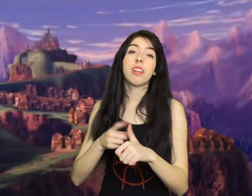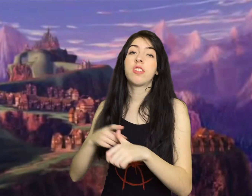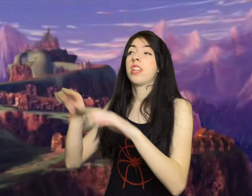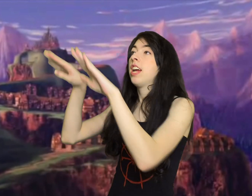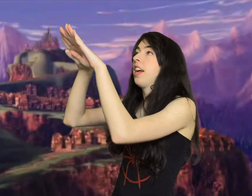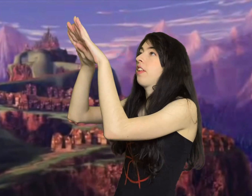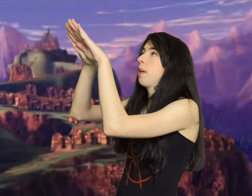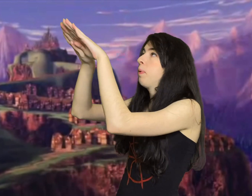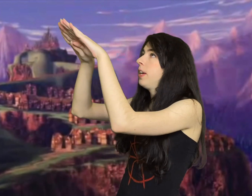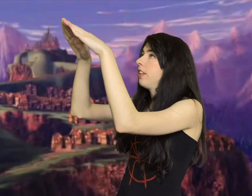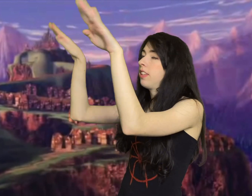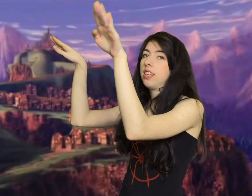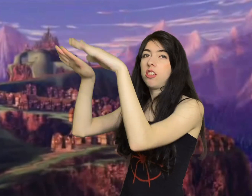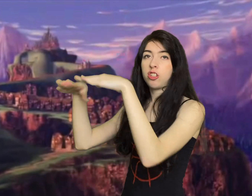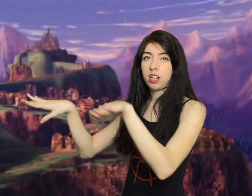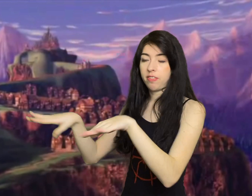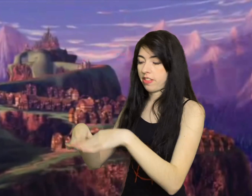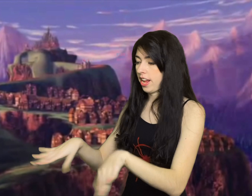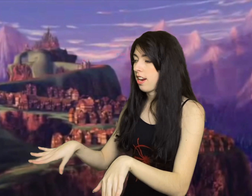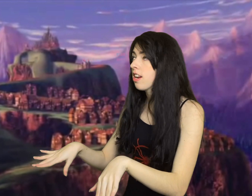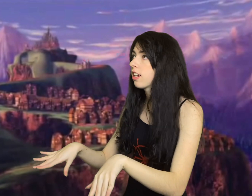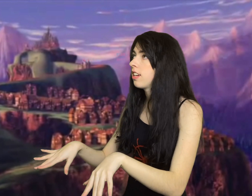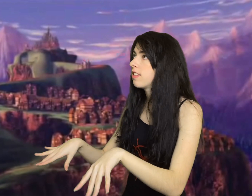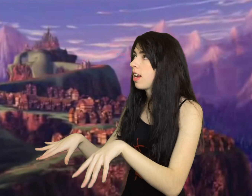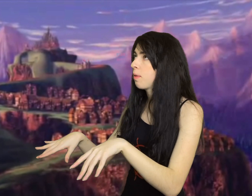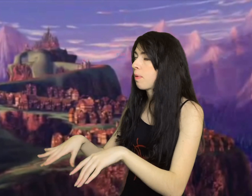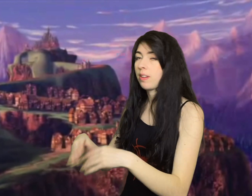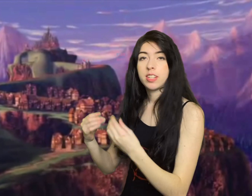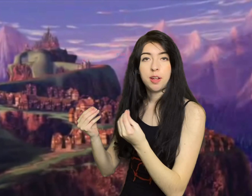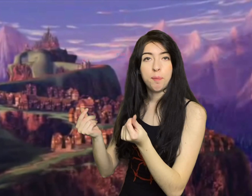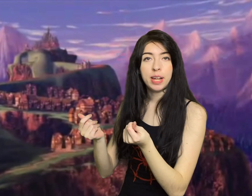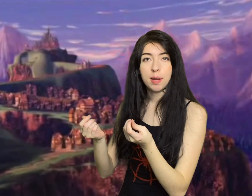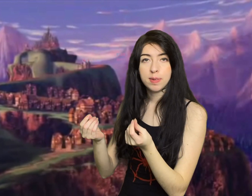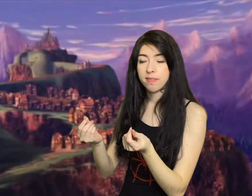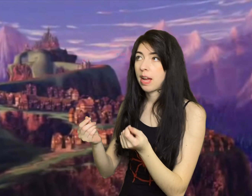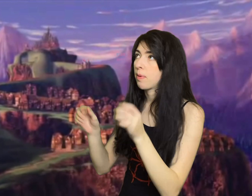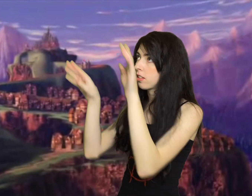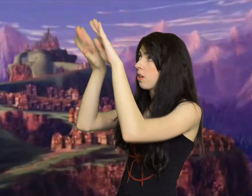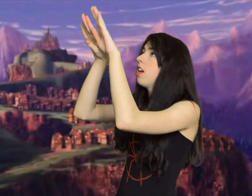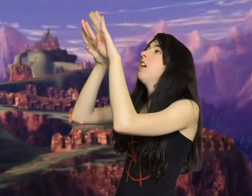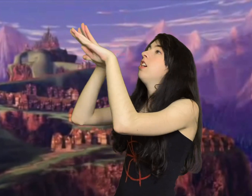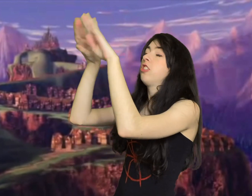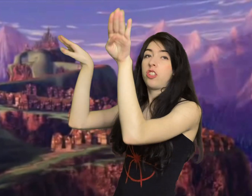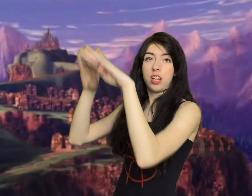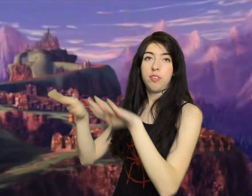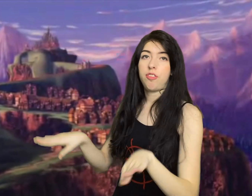FIRST and then i put the shelf there because i'm about to pick up some fabric so SHELF